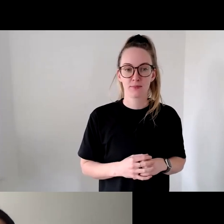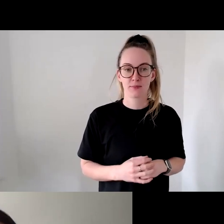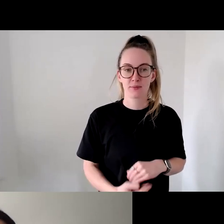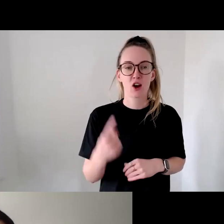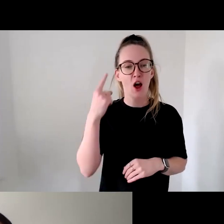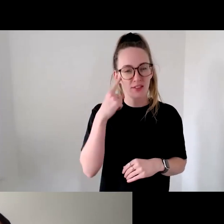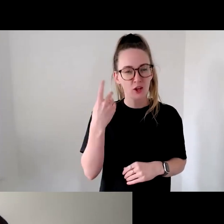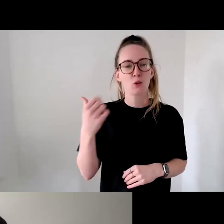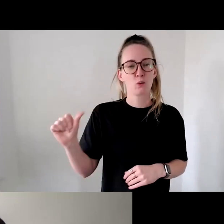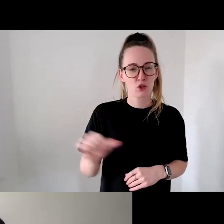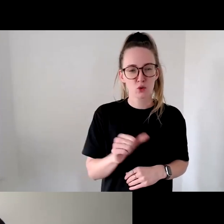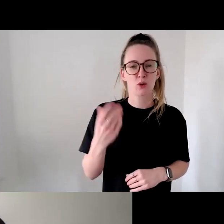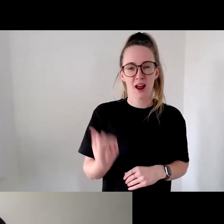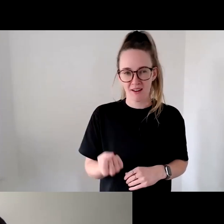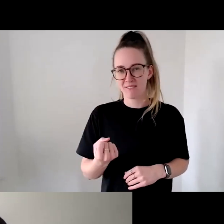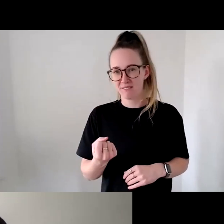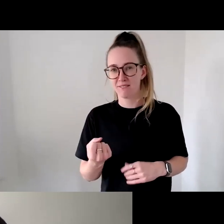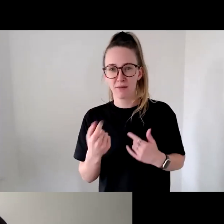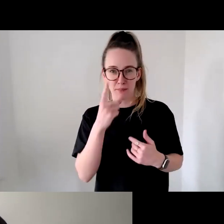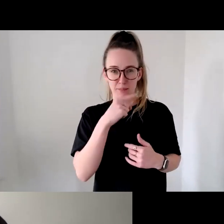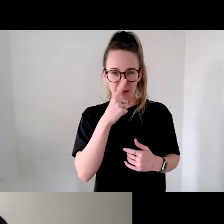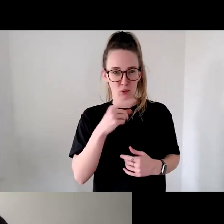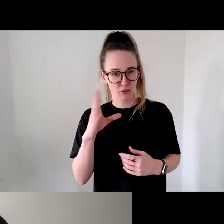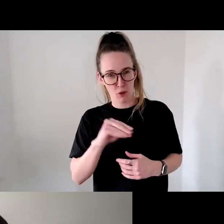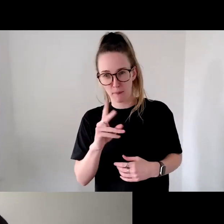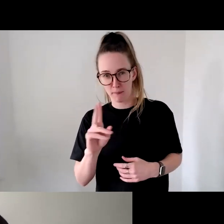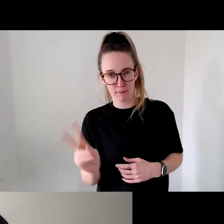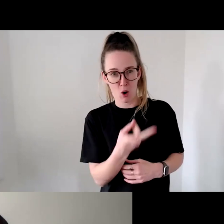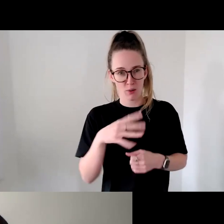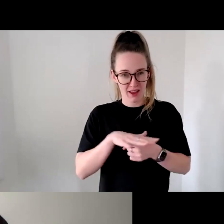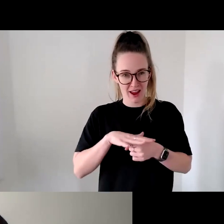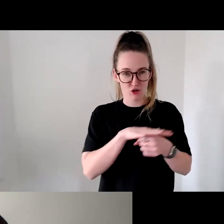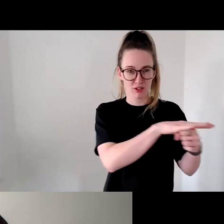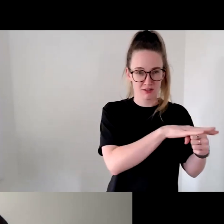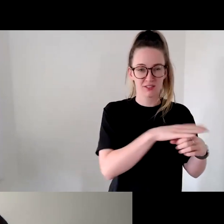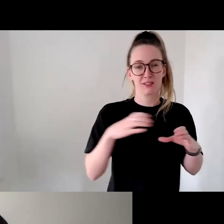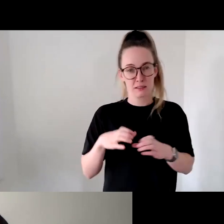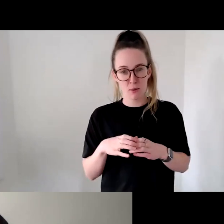spectrum listening to this conversation. So, the law does set out certain matters that